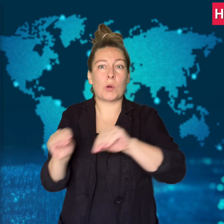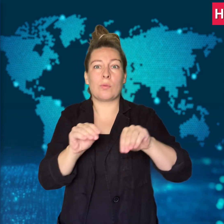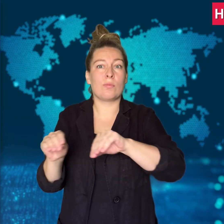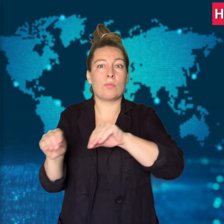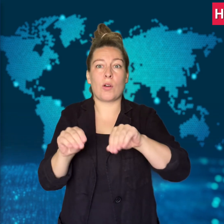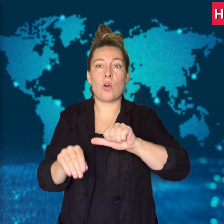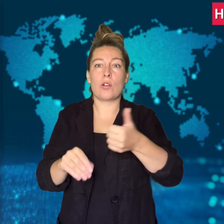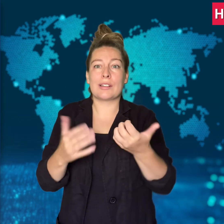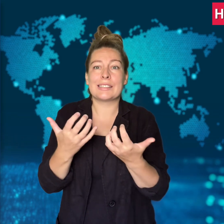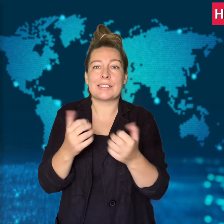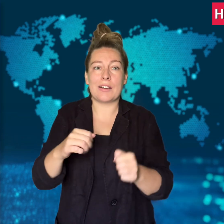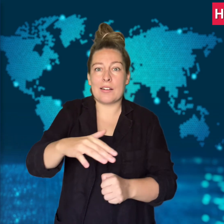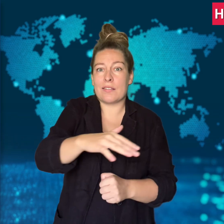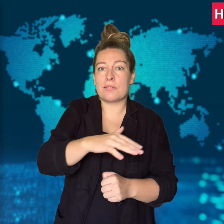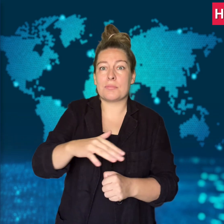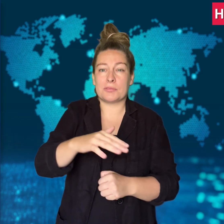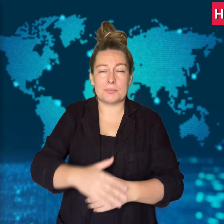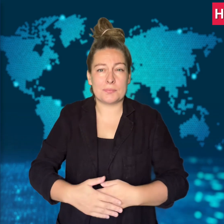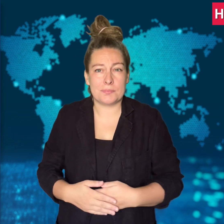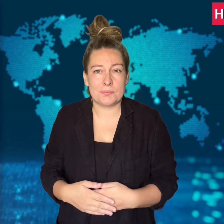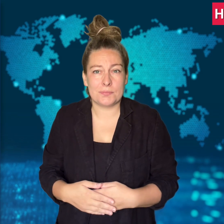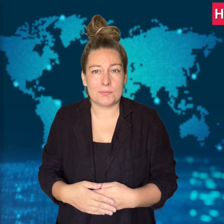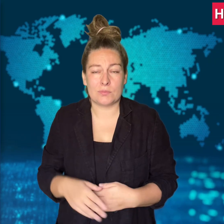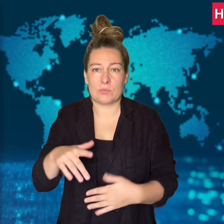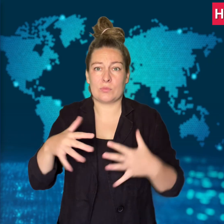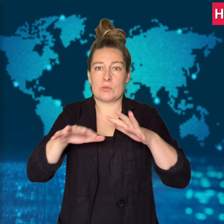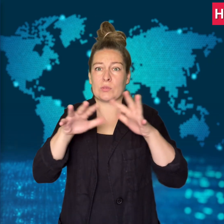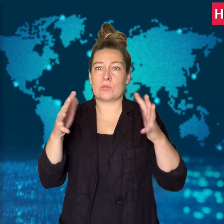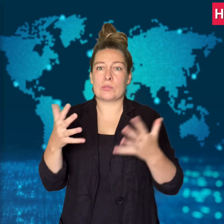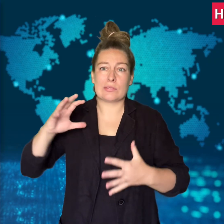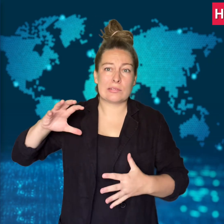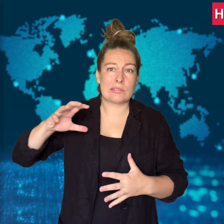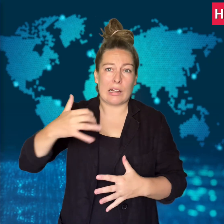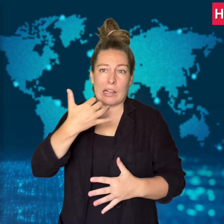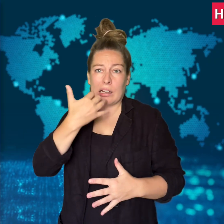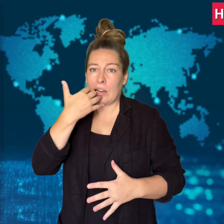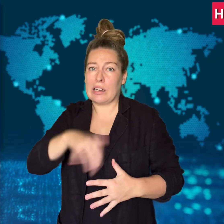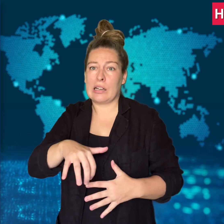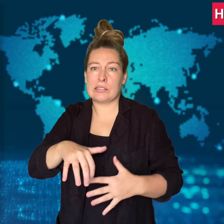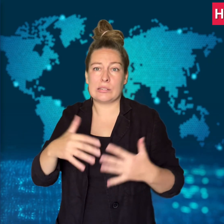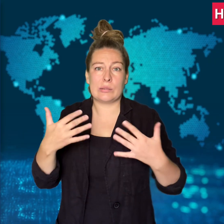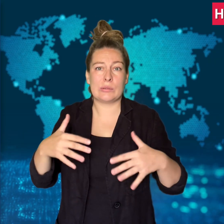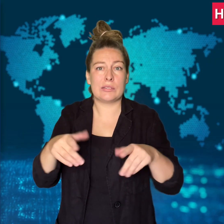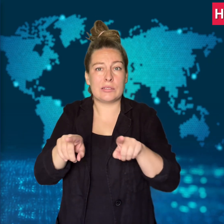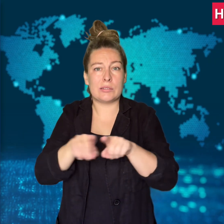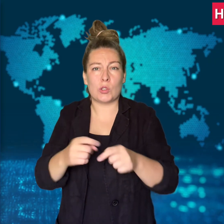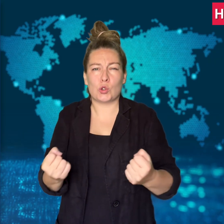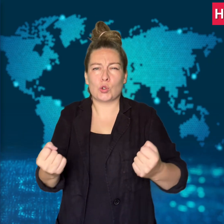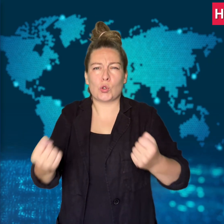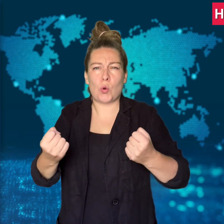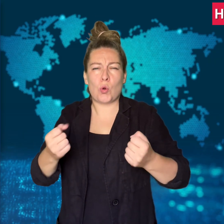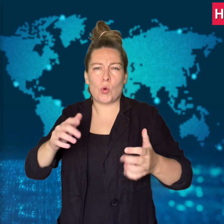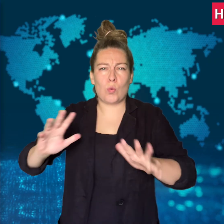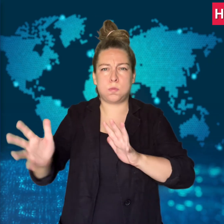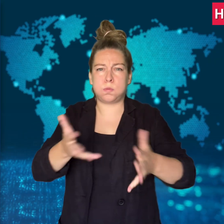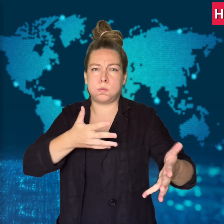Heatwaves and strong winds have fueled the blazes. France is facing